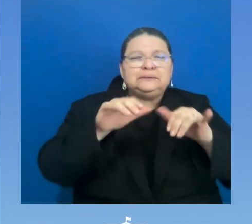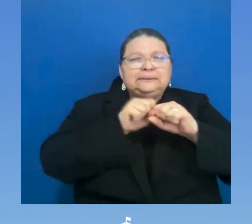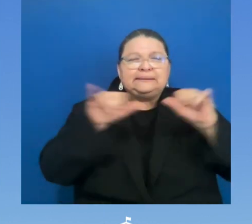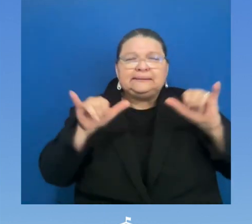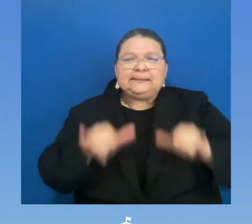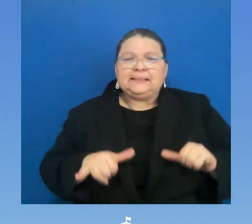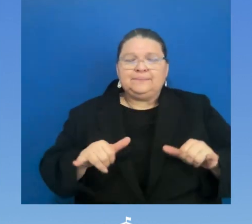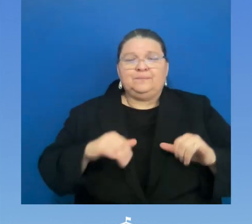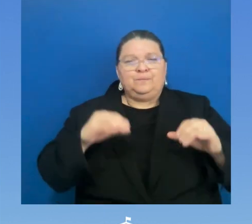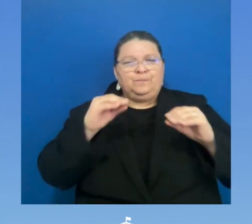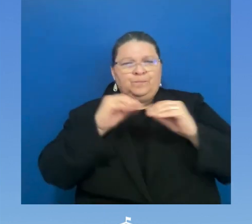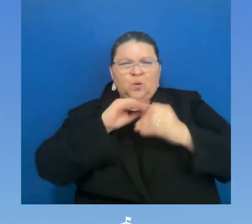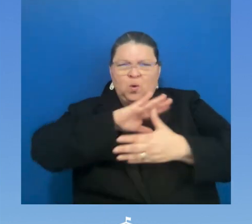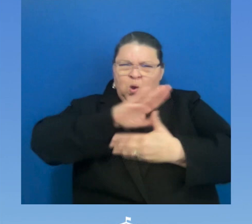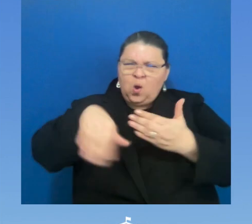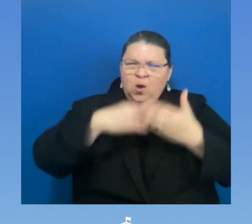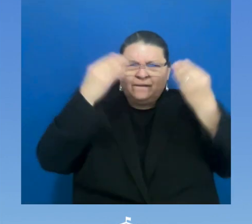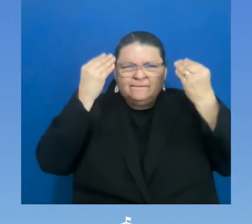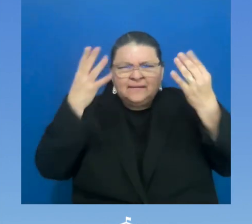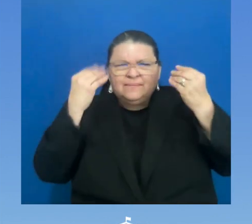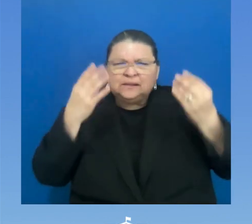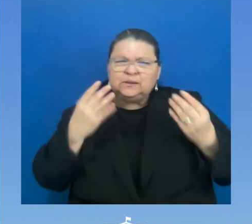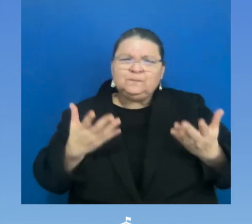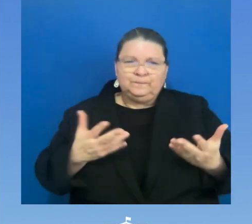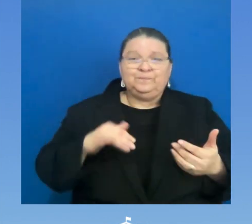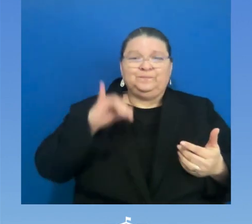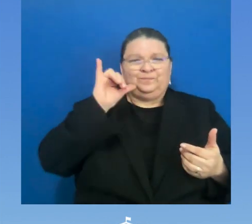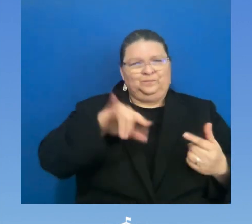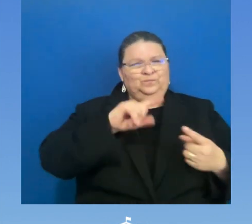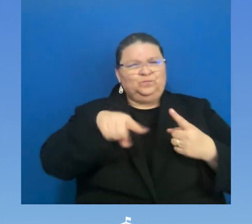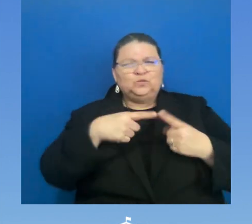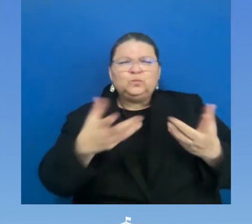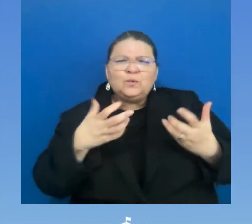It also has narrower defined pay ranges for starting salaries.